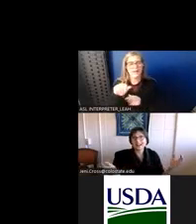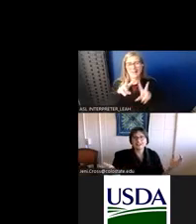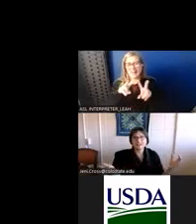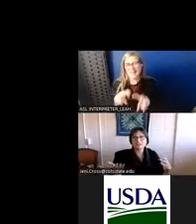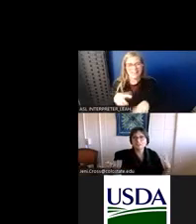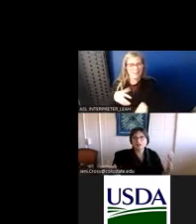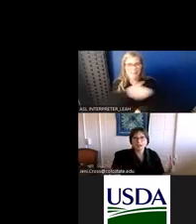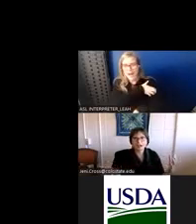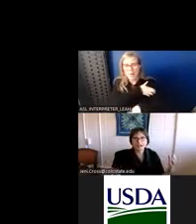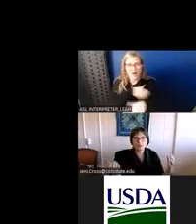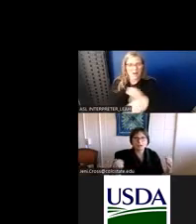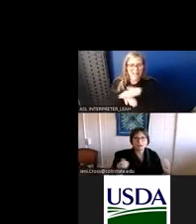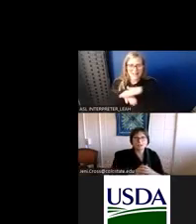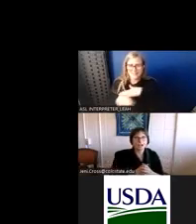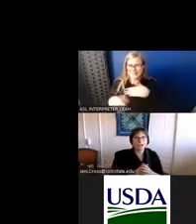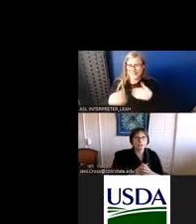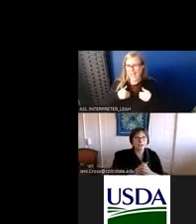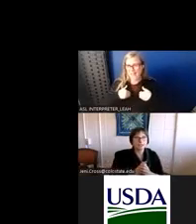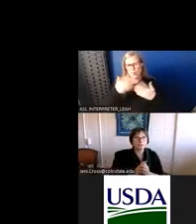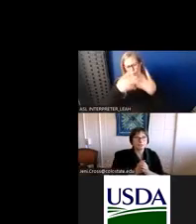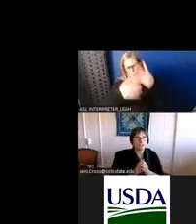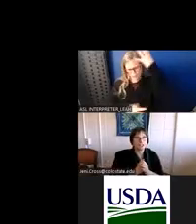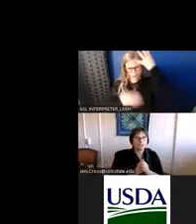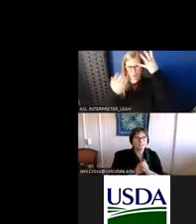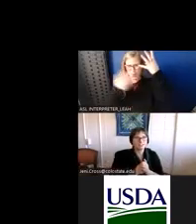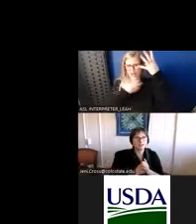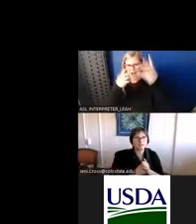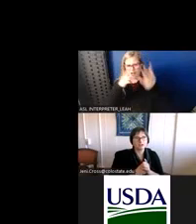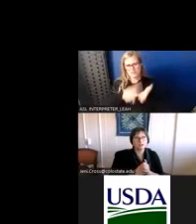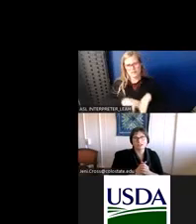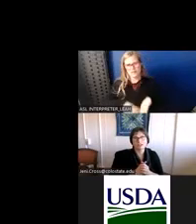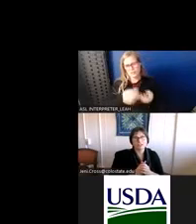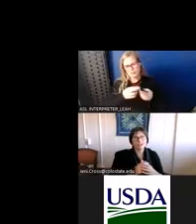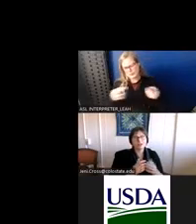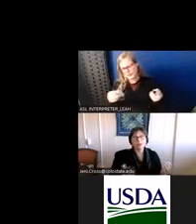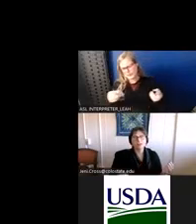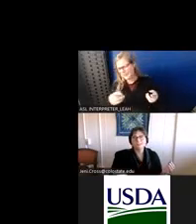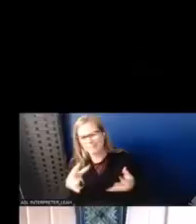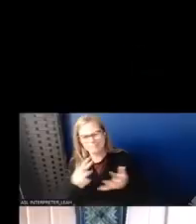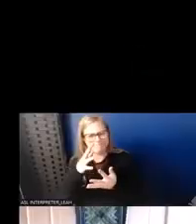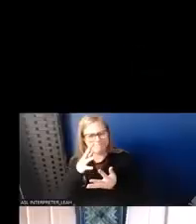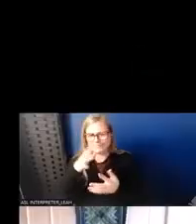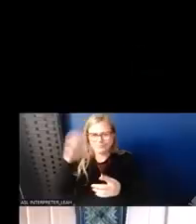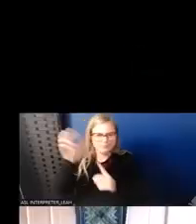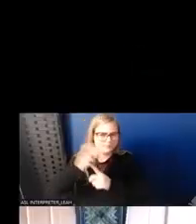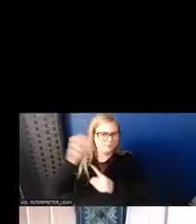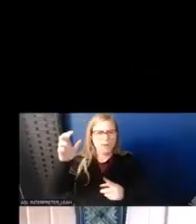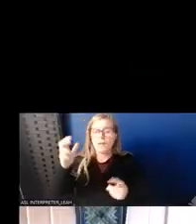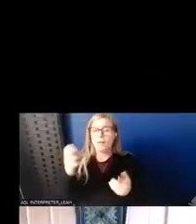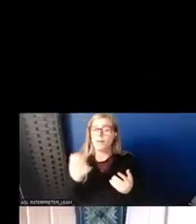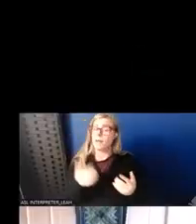have even when I was getting my PhD. Some of the complex data analysis we might like to do for